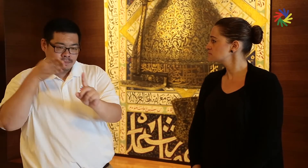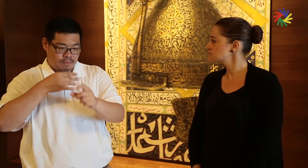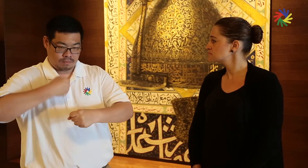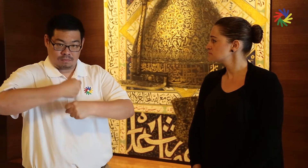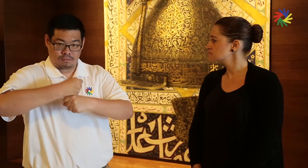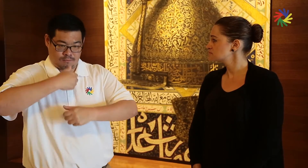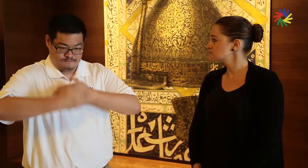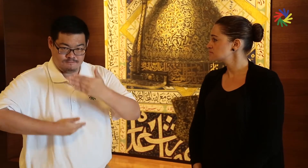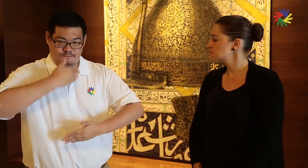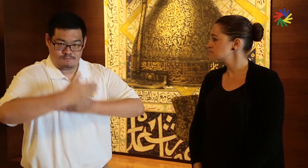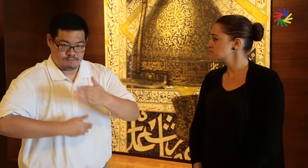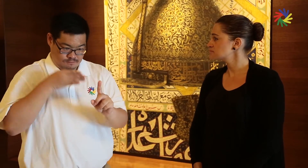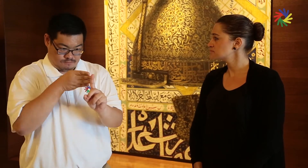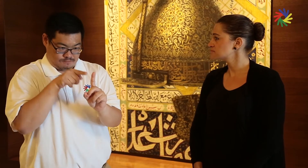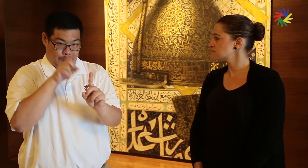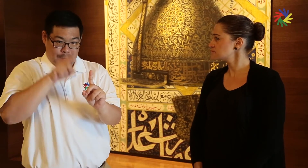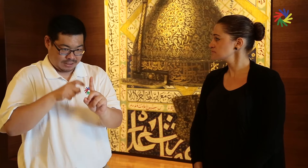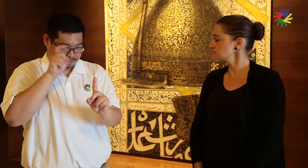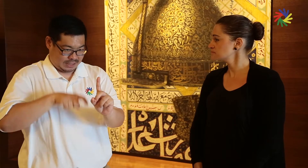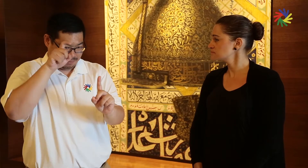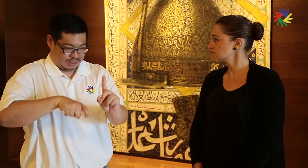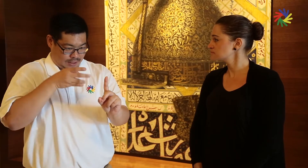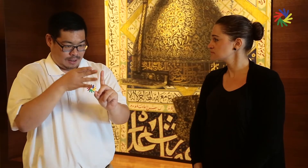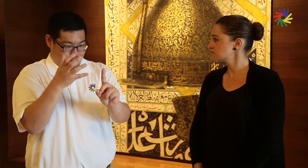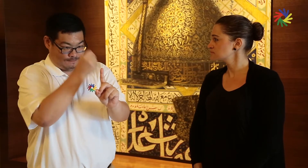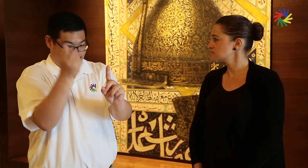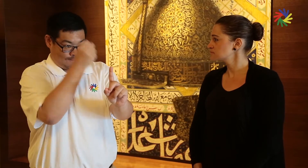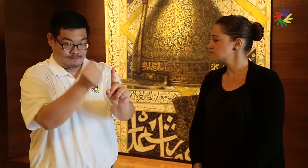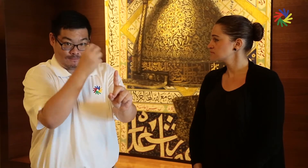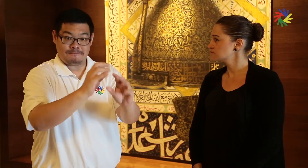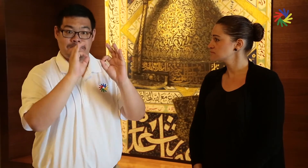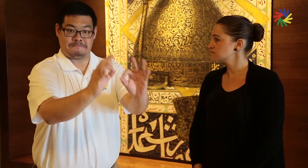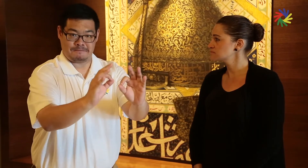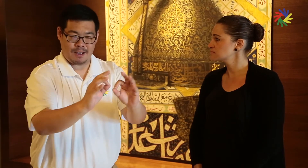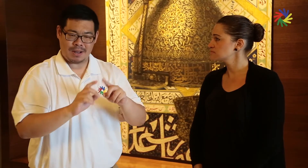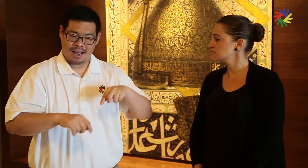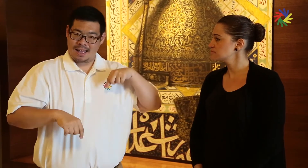The Organizing Committee has a responsibility to meet and achieve the objectives and deadlines.